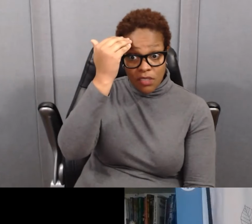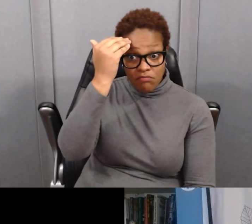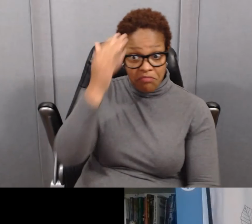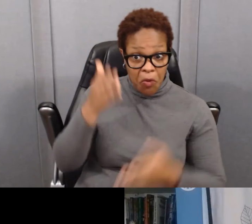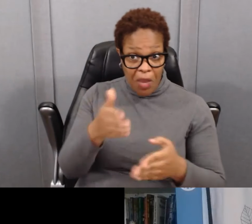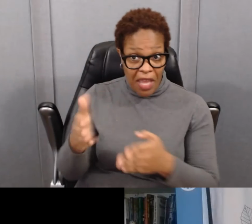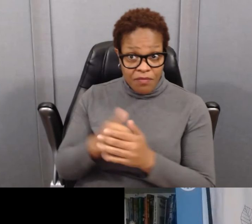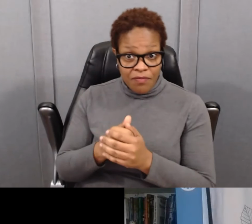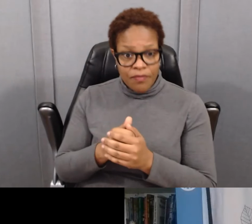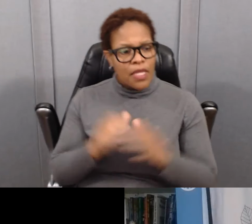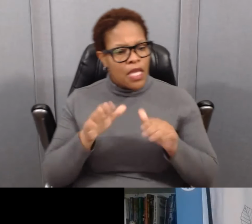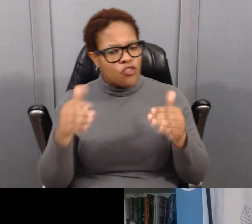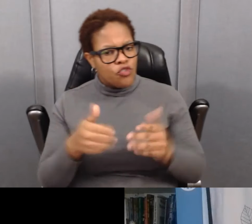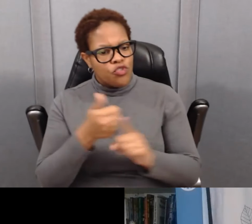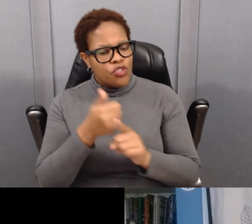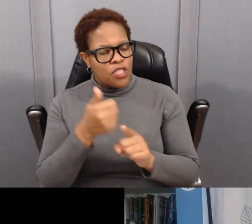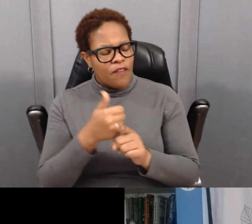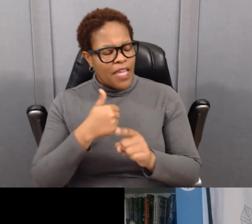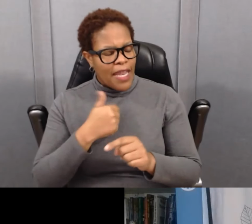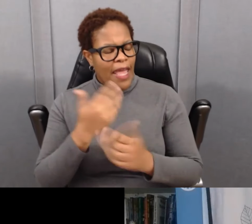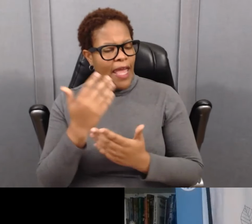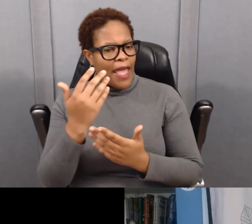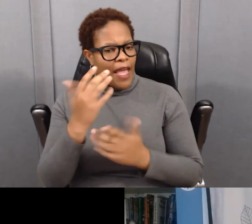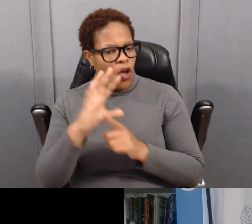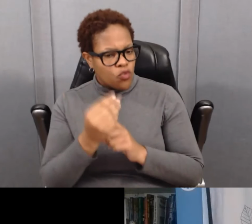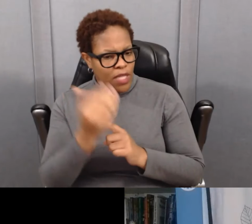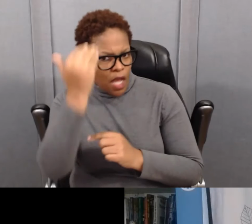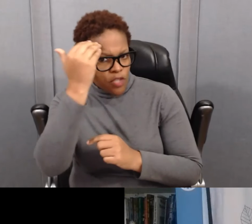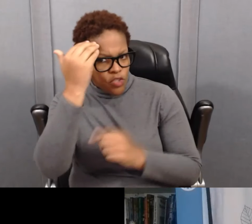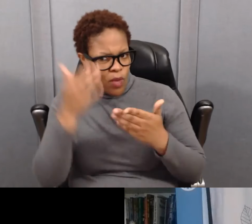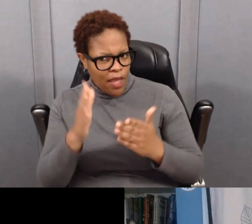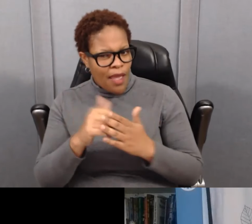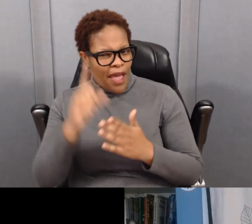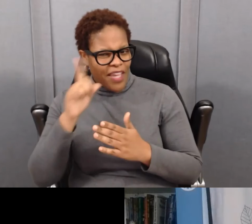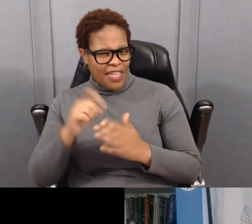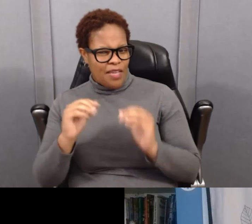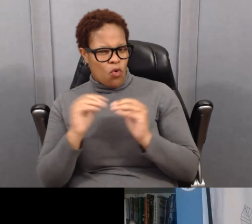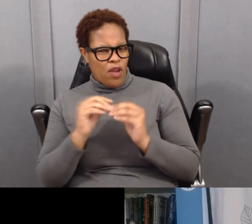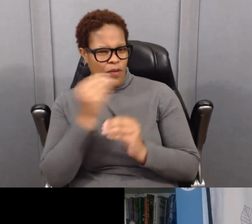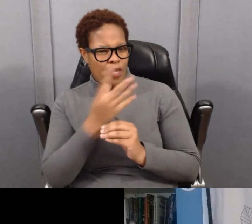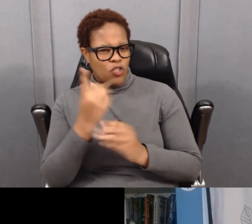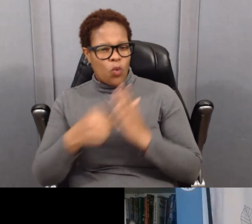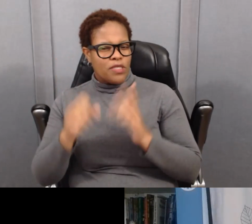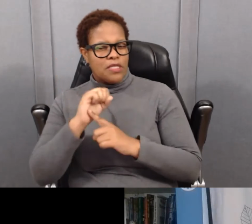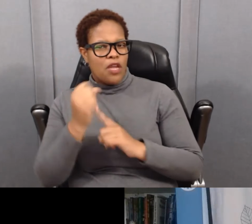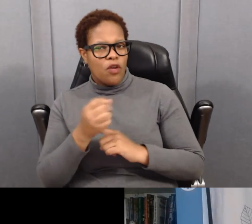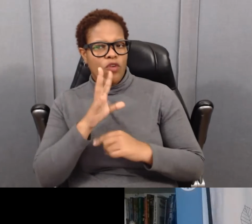Introduce yourself in a culturally conscious way? I think I need a little bit more information. Like what's the scenario we're talking about? What's the setting?